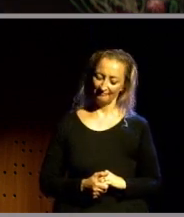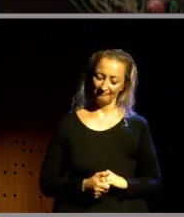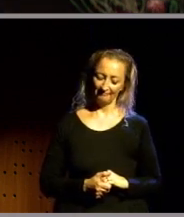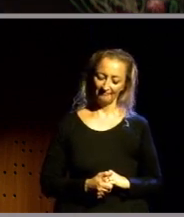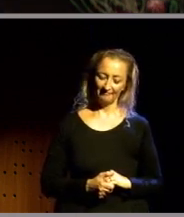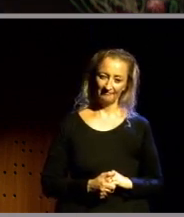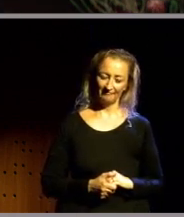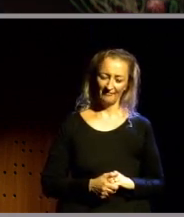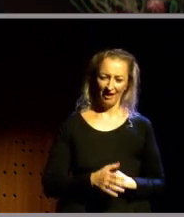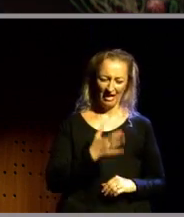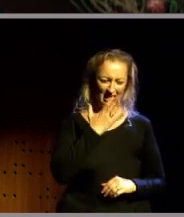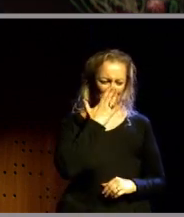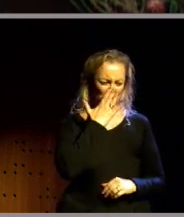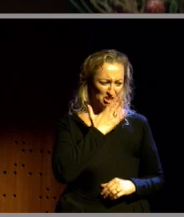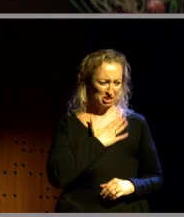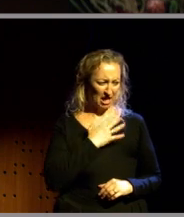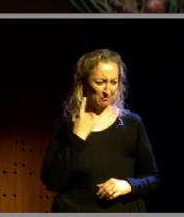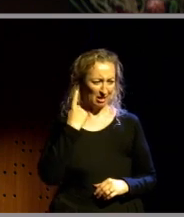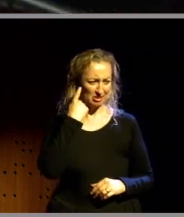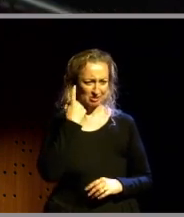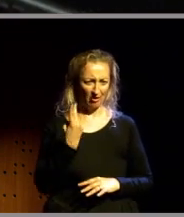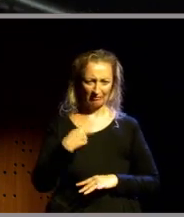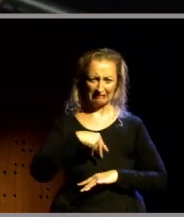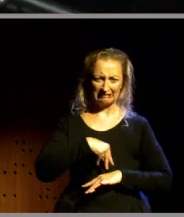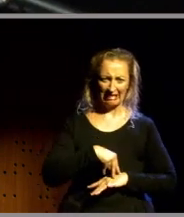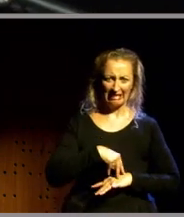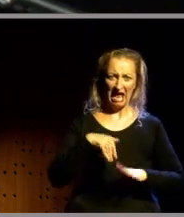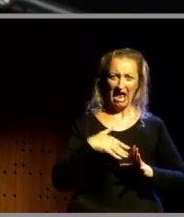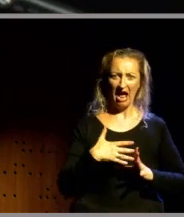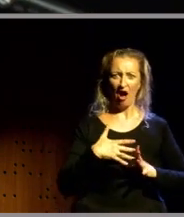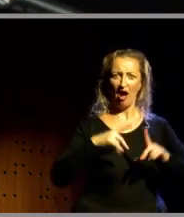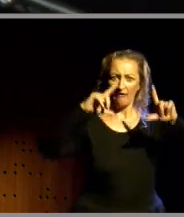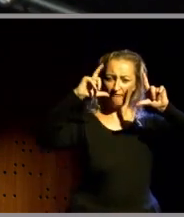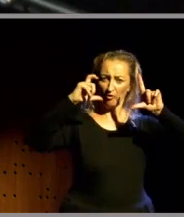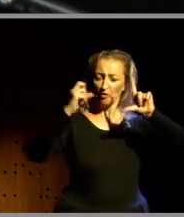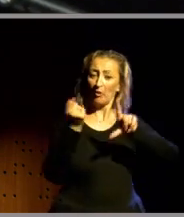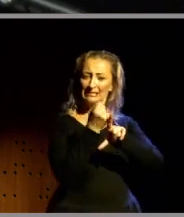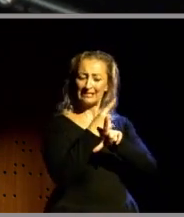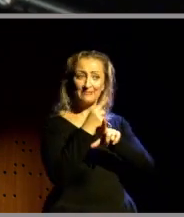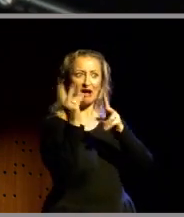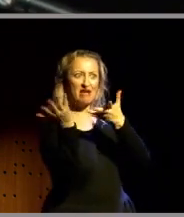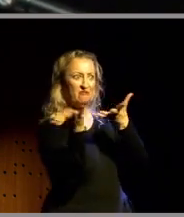I'm so ashamed. I thought I just had to send in headshots. I didn't know everyone's going to look at it, but you can continue looking.